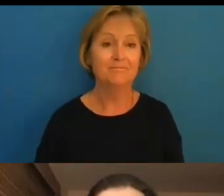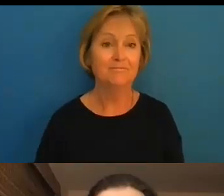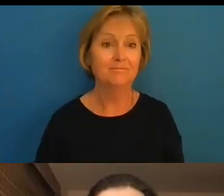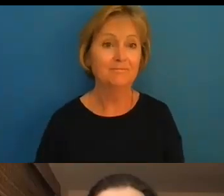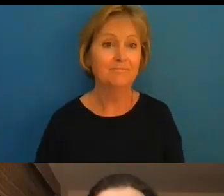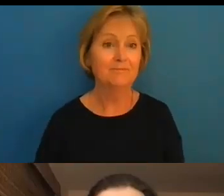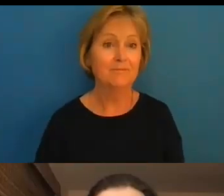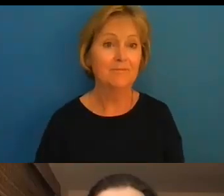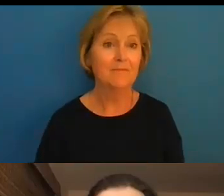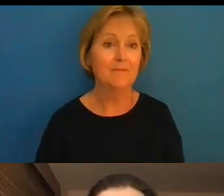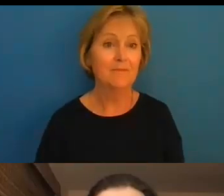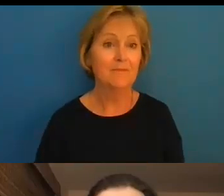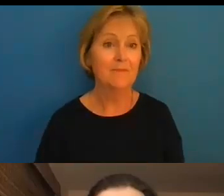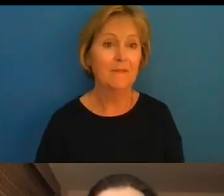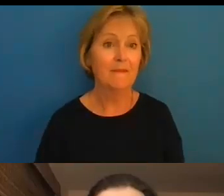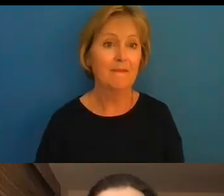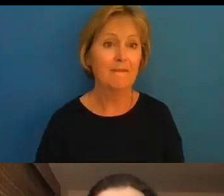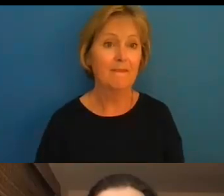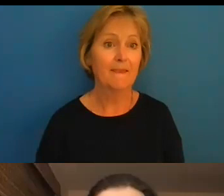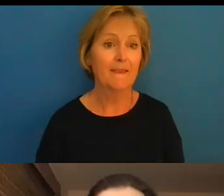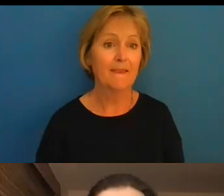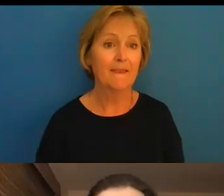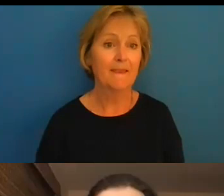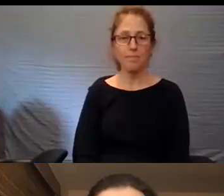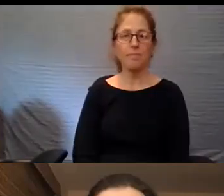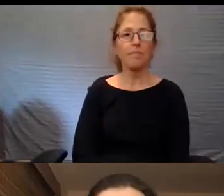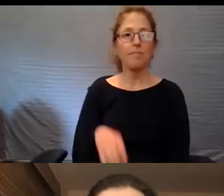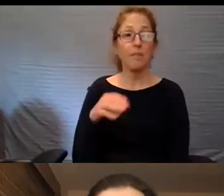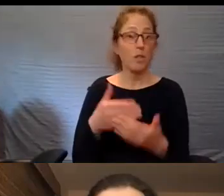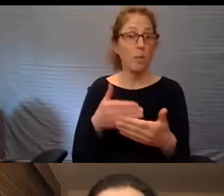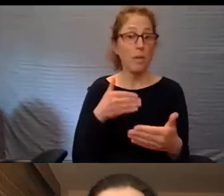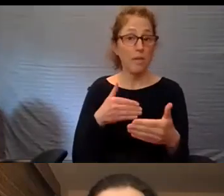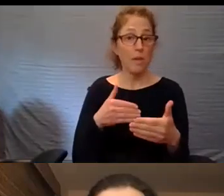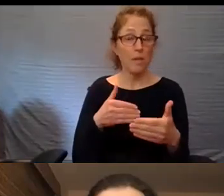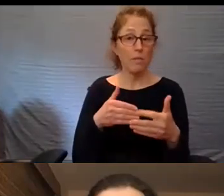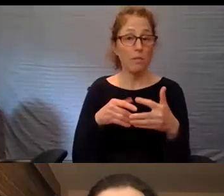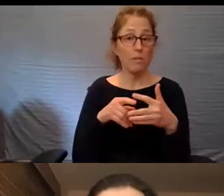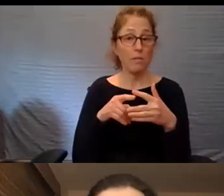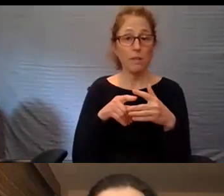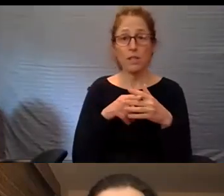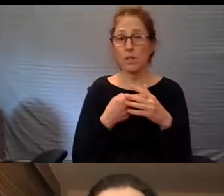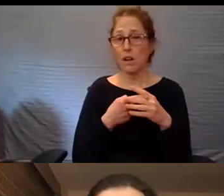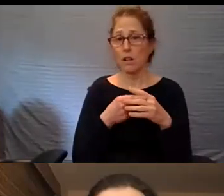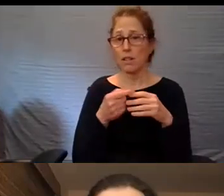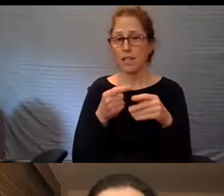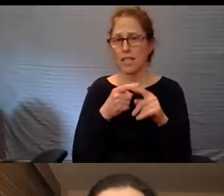Okay. Cool. Before we go into a couple of different questions that were also written before this,